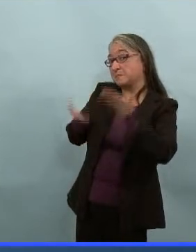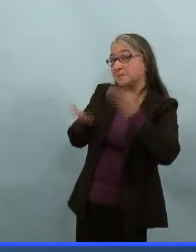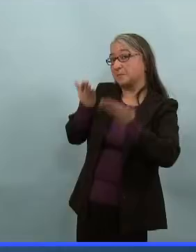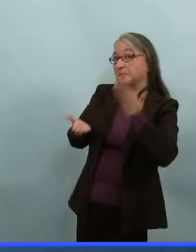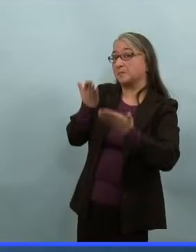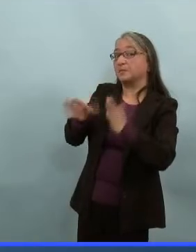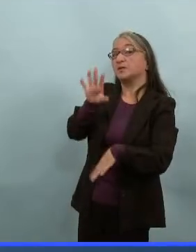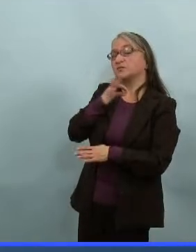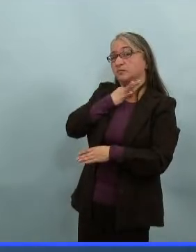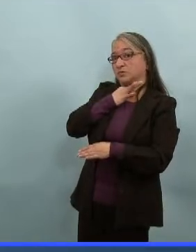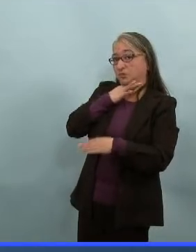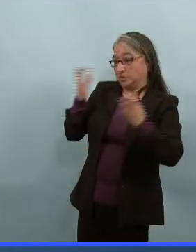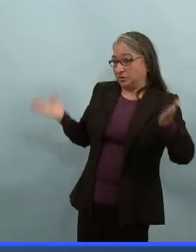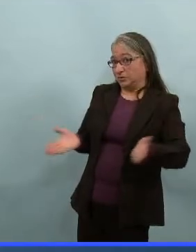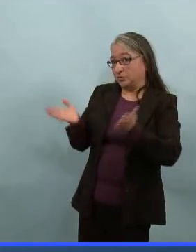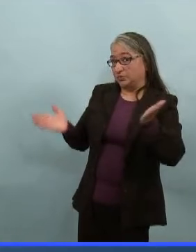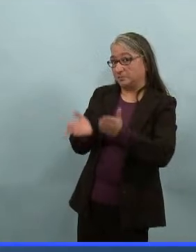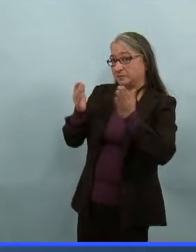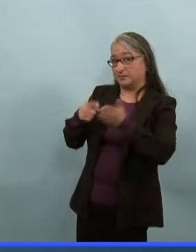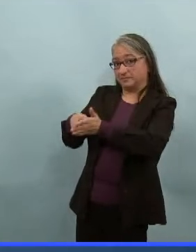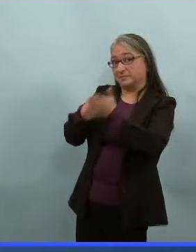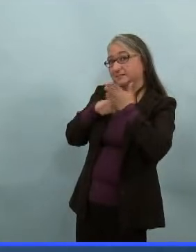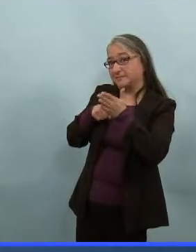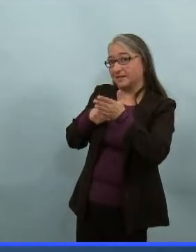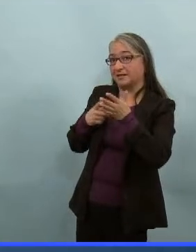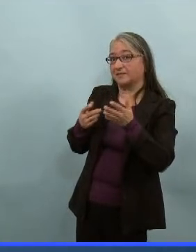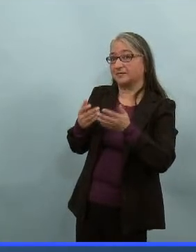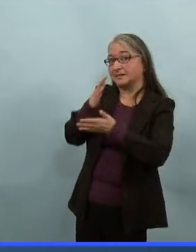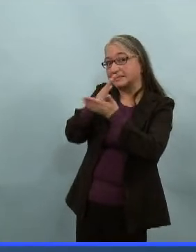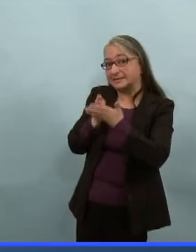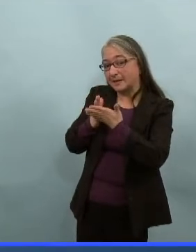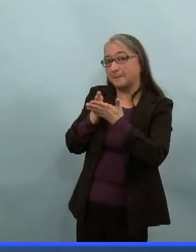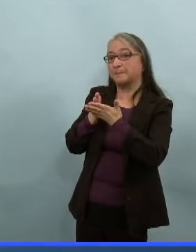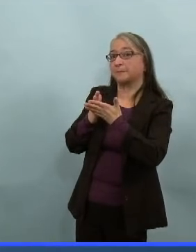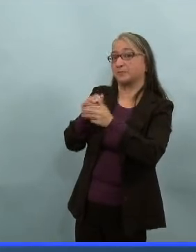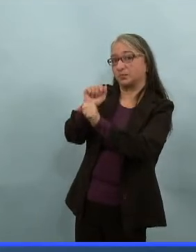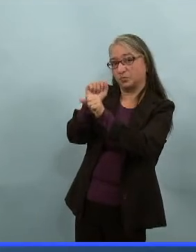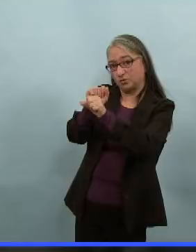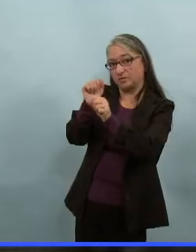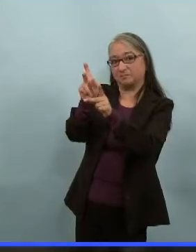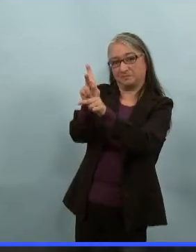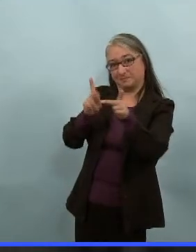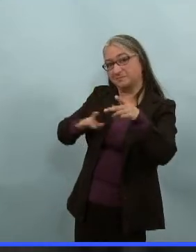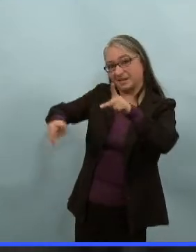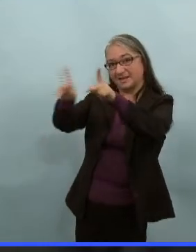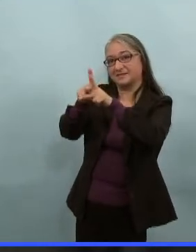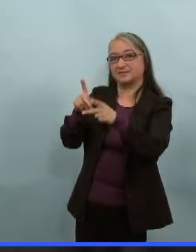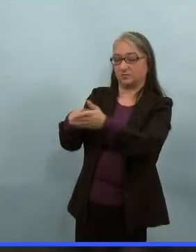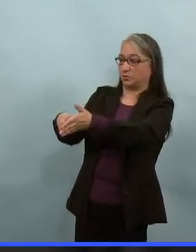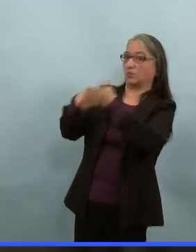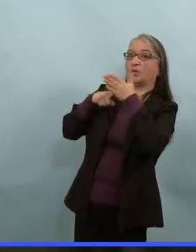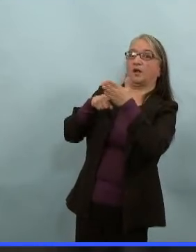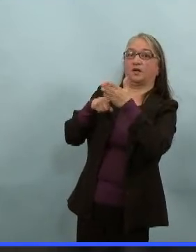a mandate work from home for some sectors again you know everything's on the table we've utilized